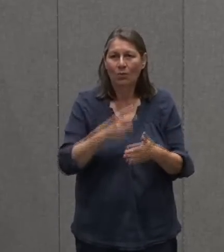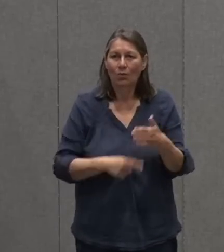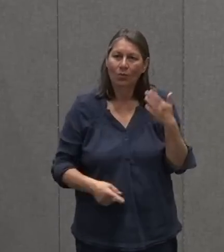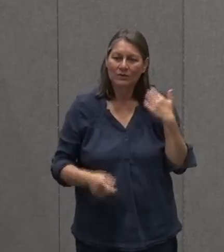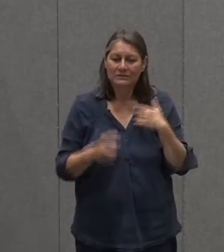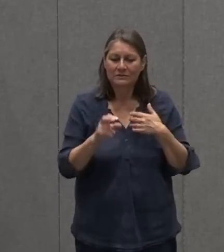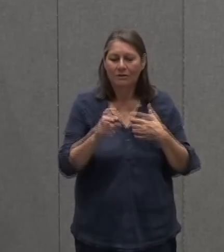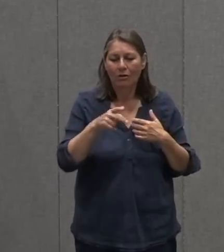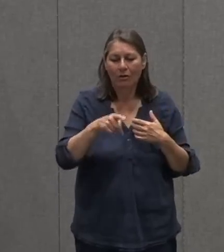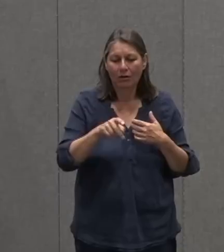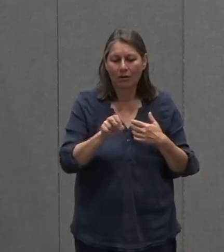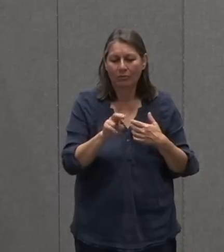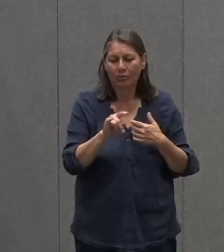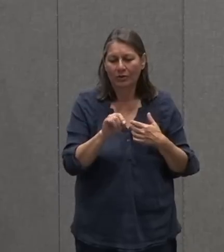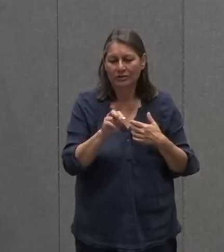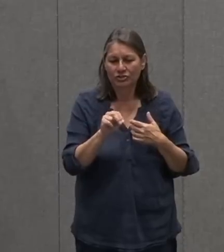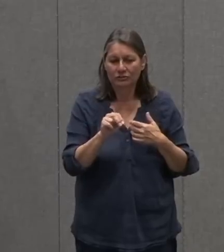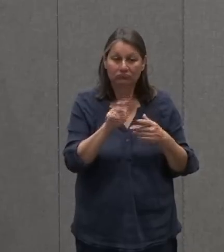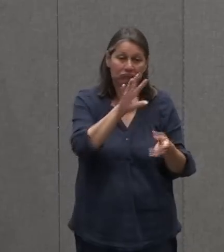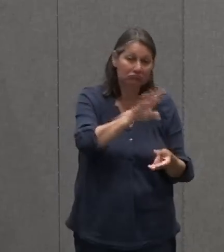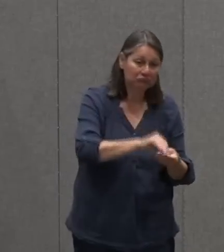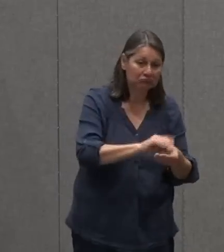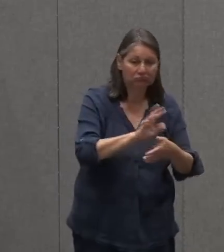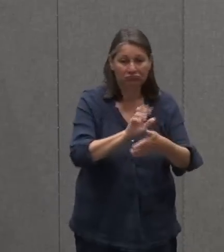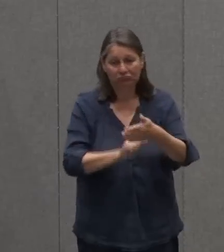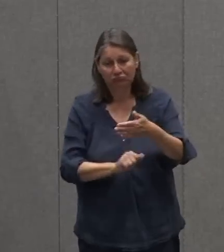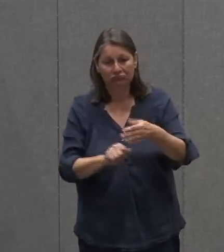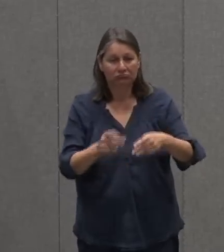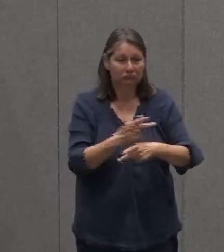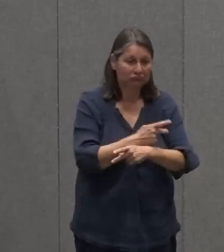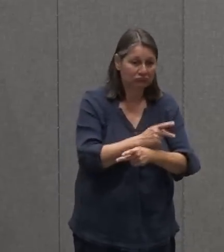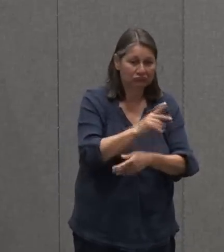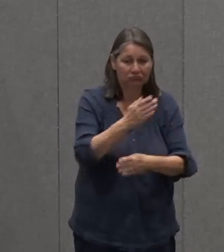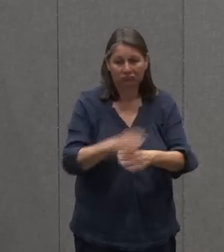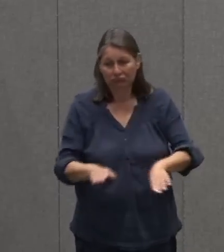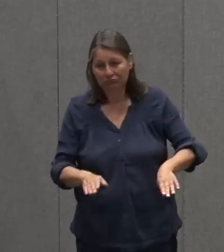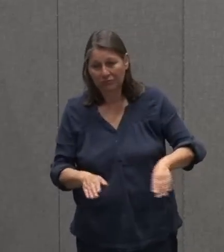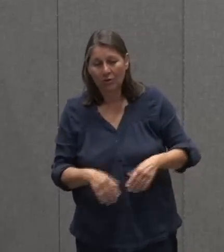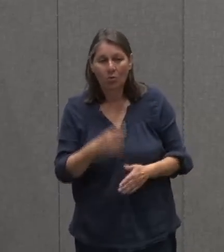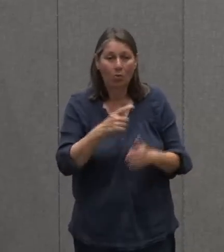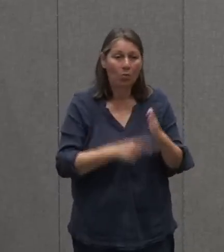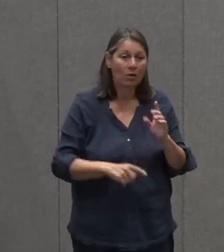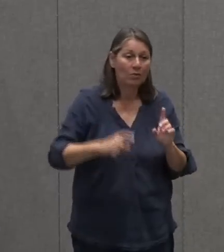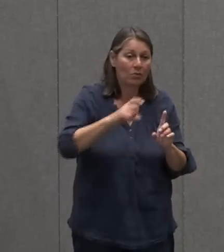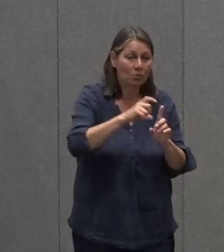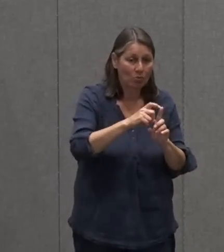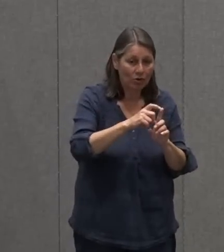How do we know it's that operation? What words told us which operations to use?